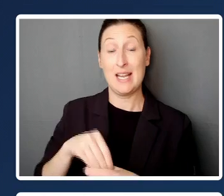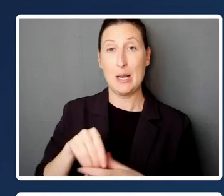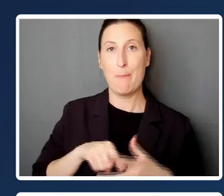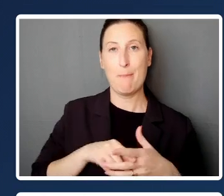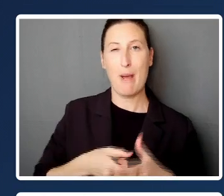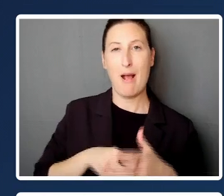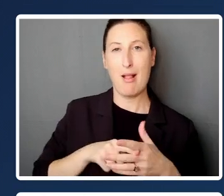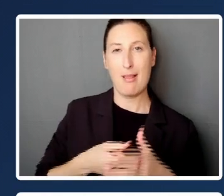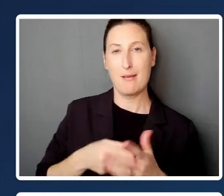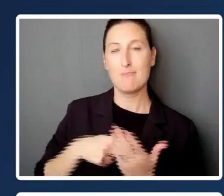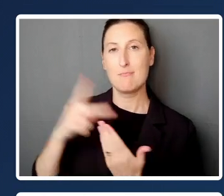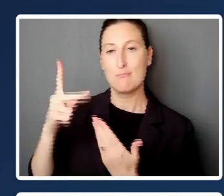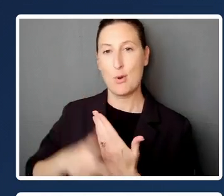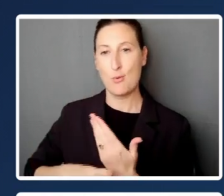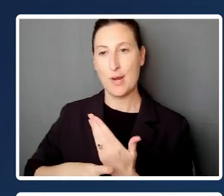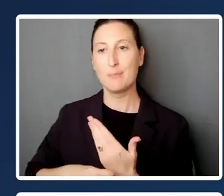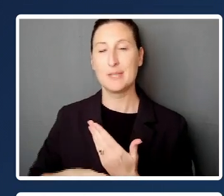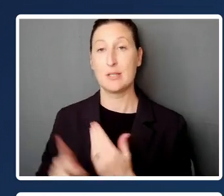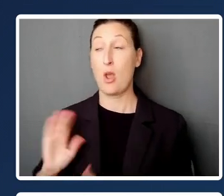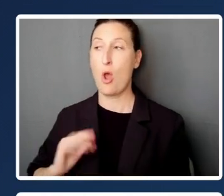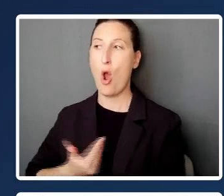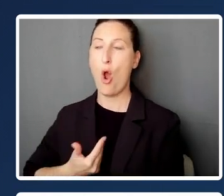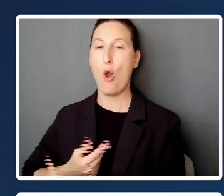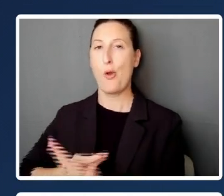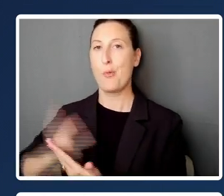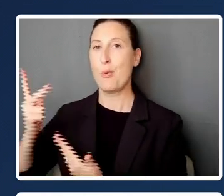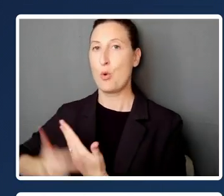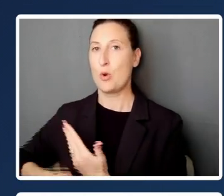We want to discuss strategies for youth empowerment.